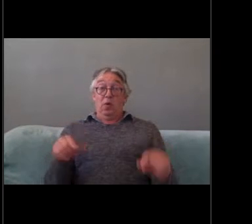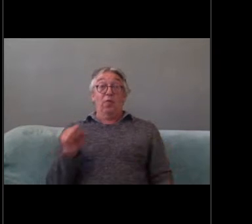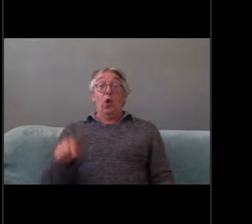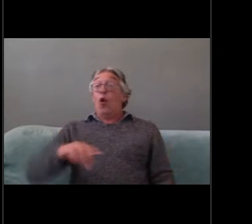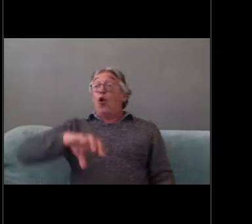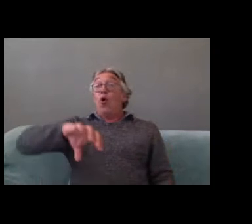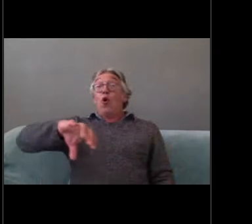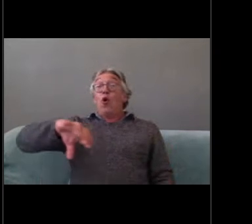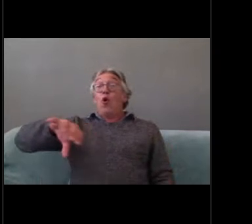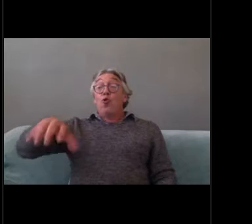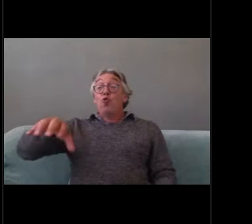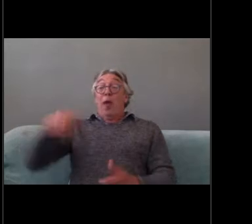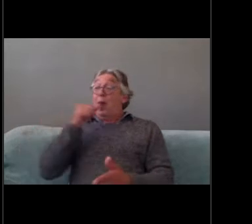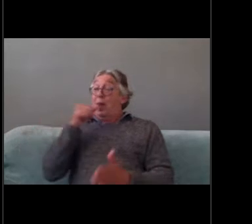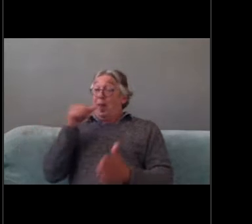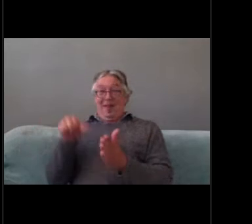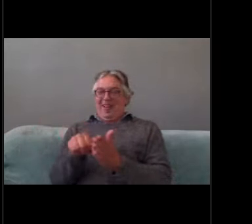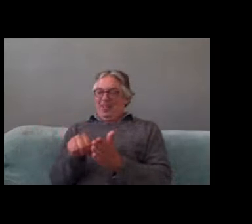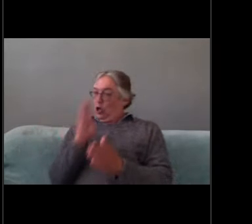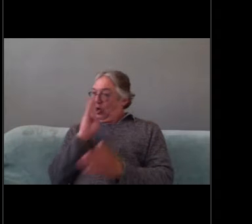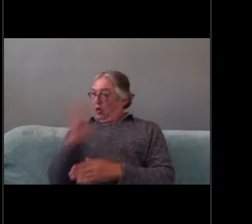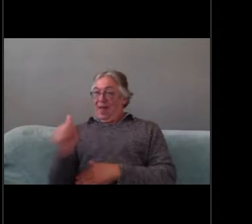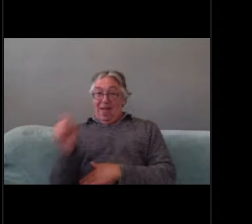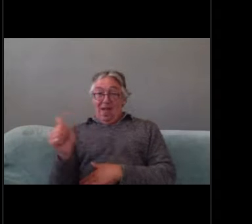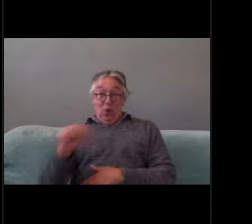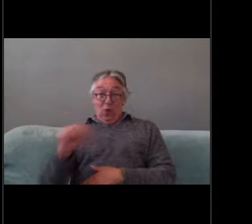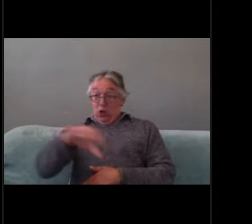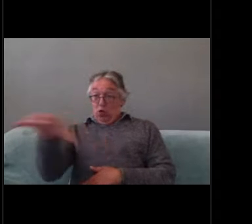this is the money which is available for Member States immediately.